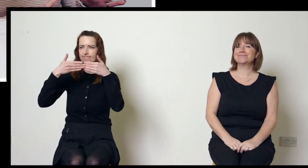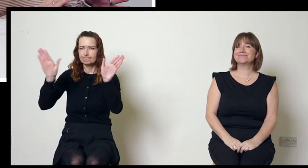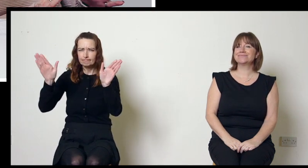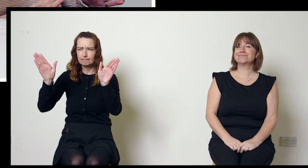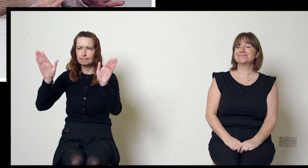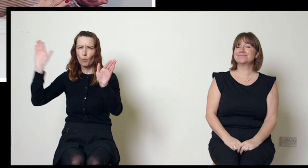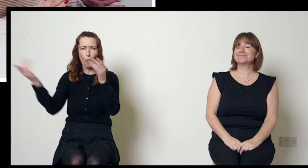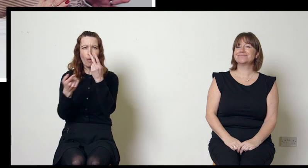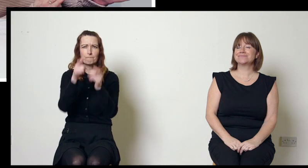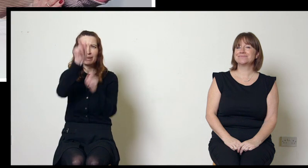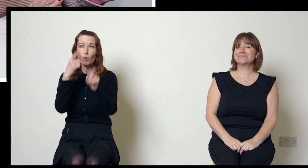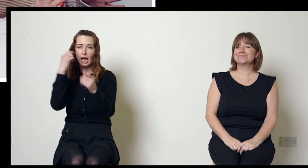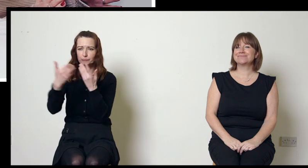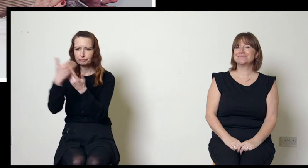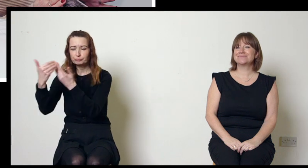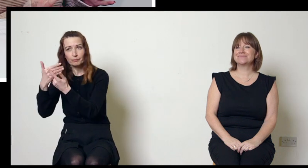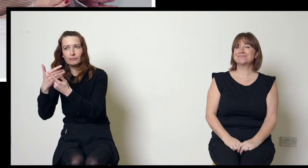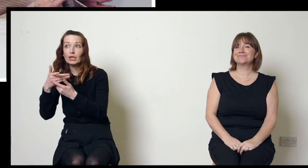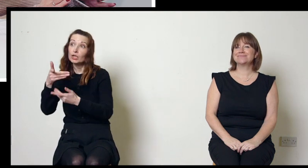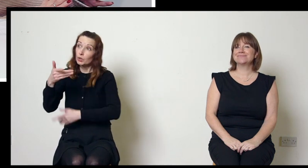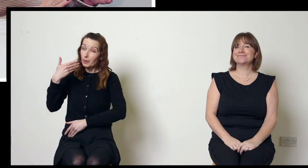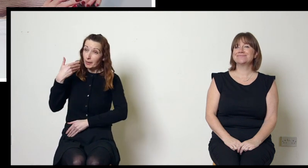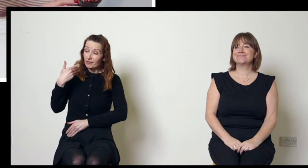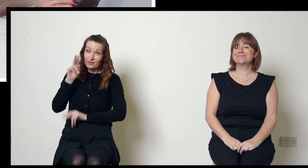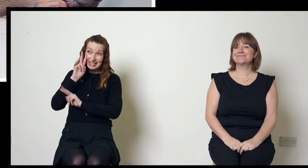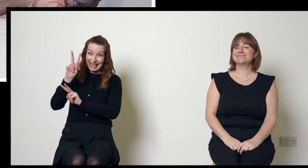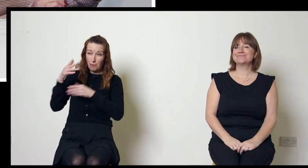Have you had… have we had more people applying, do you think,